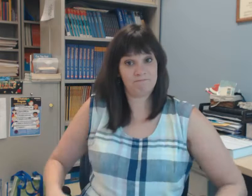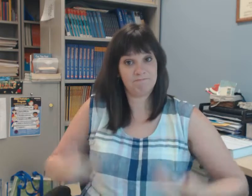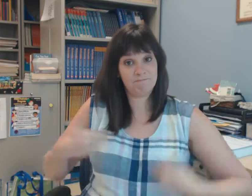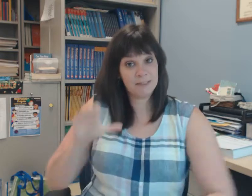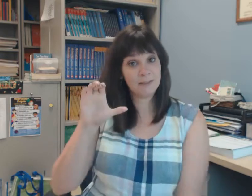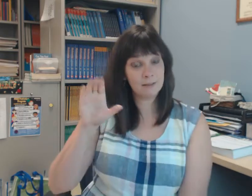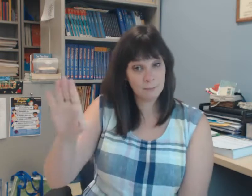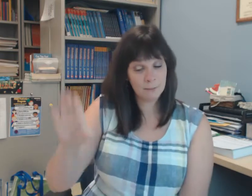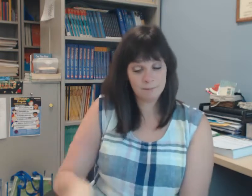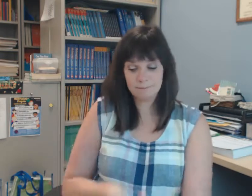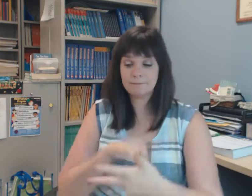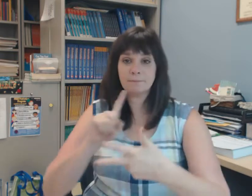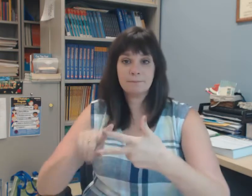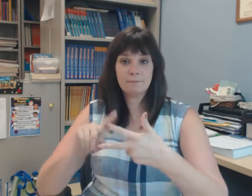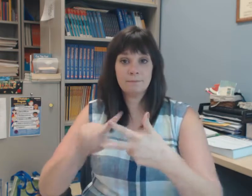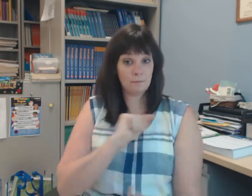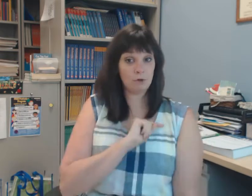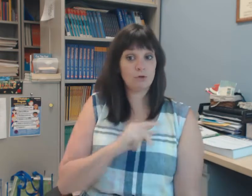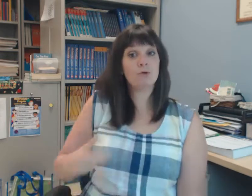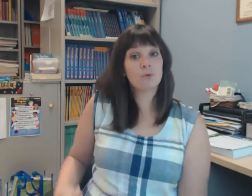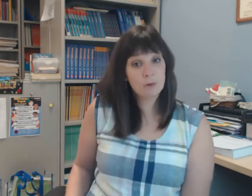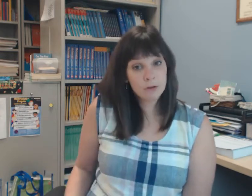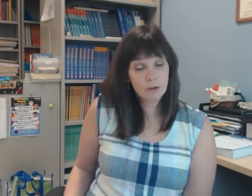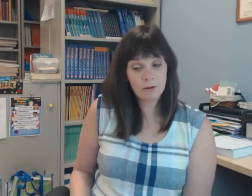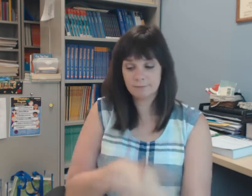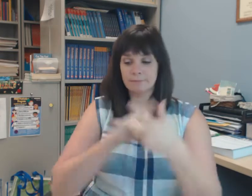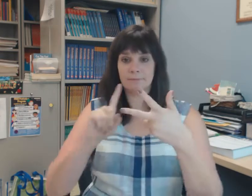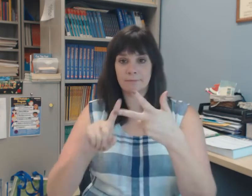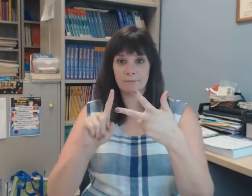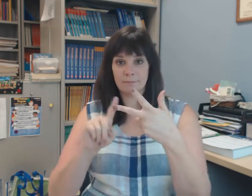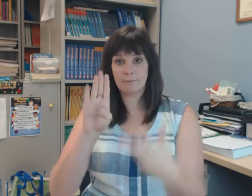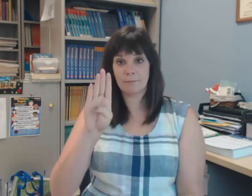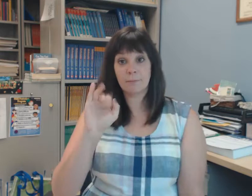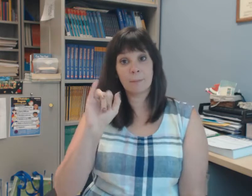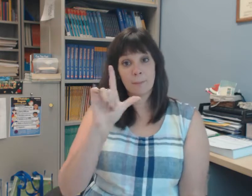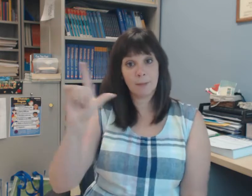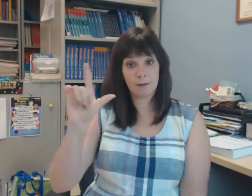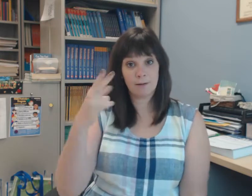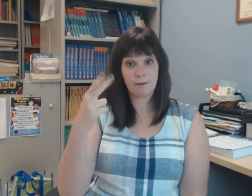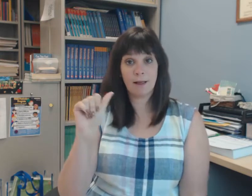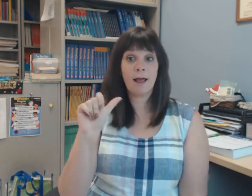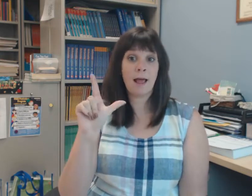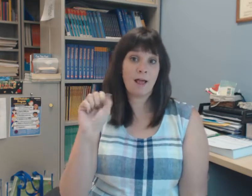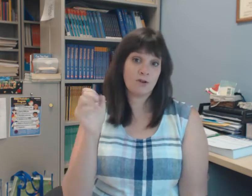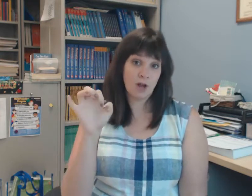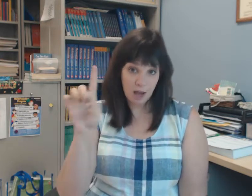They are CB, Teresa Hearn, and Bill Halscheid.